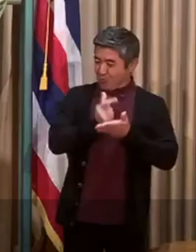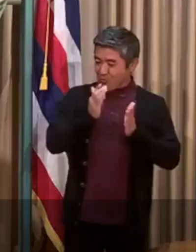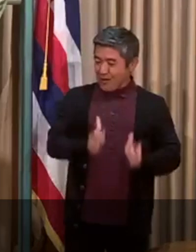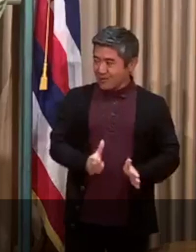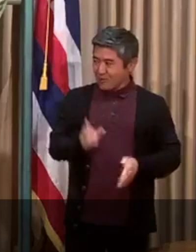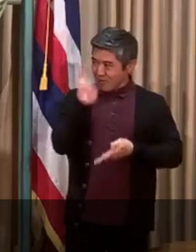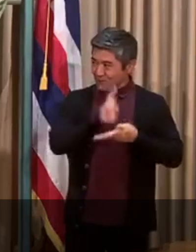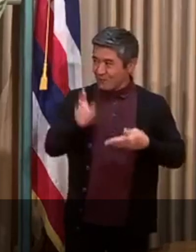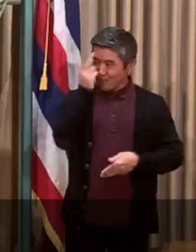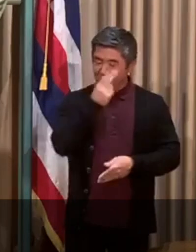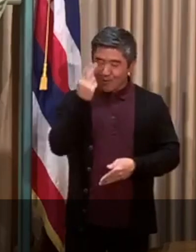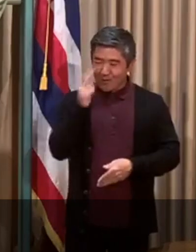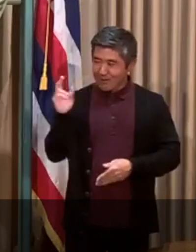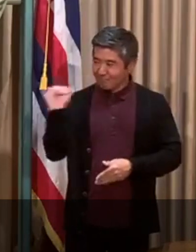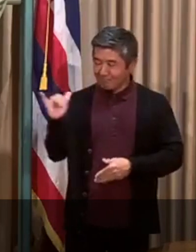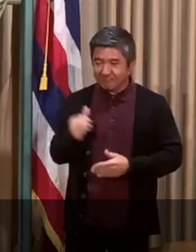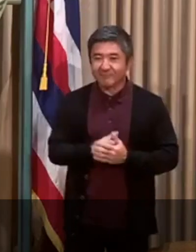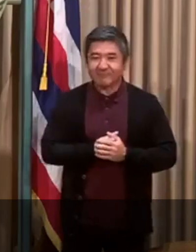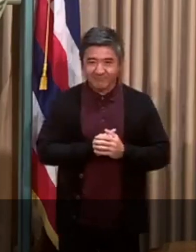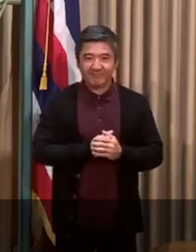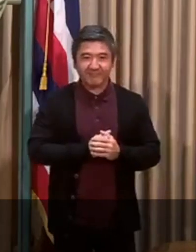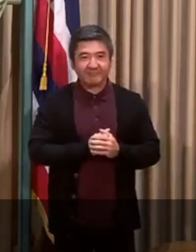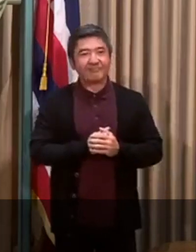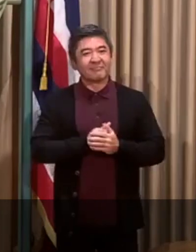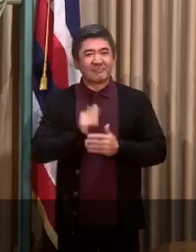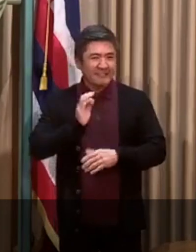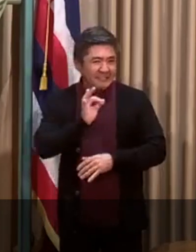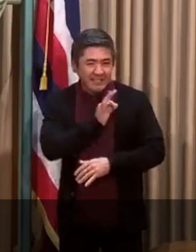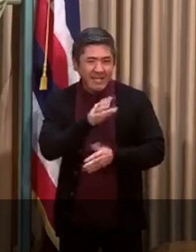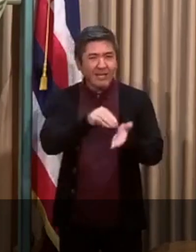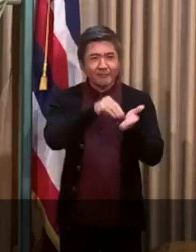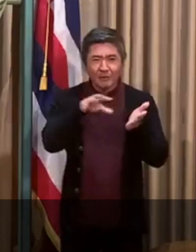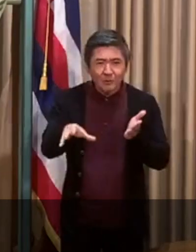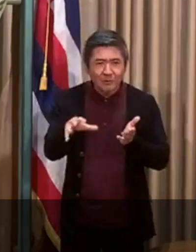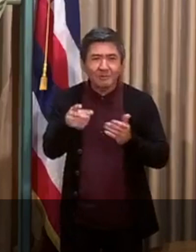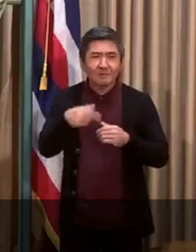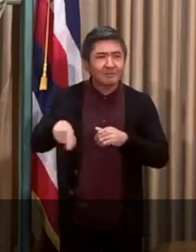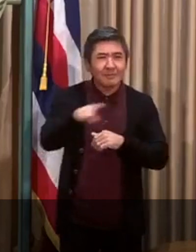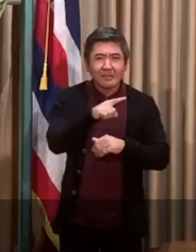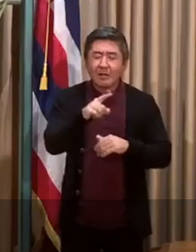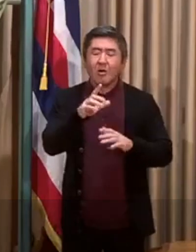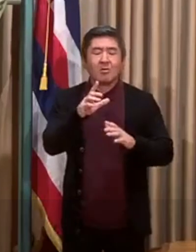Our faculty, our staff, our students have been completely amazing this semester.